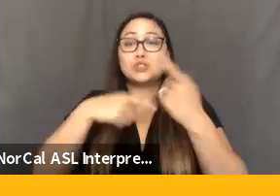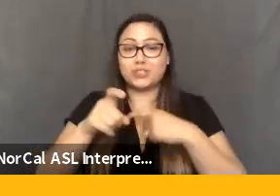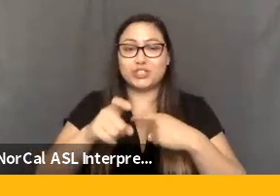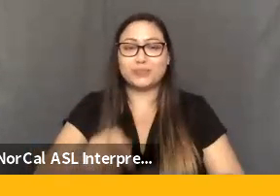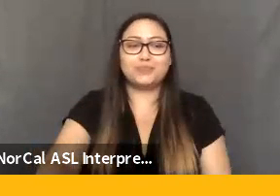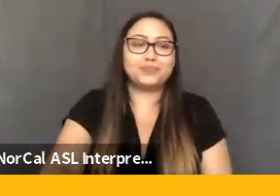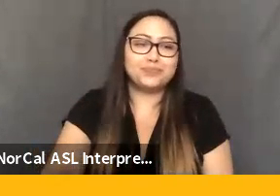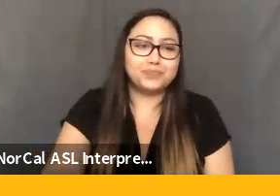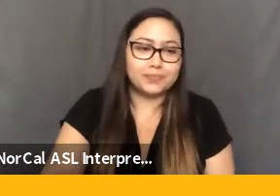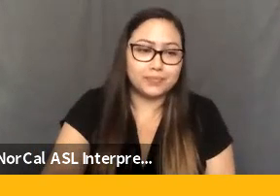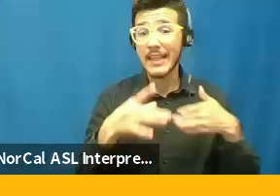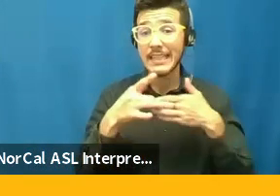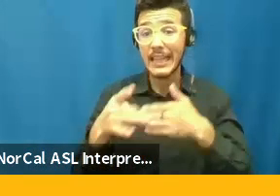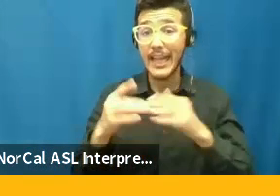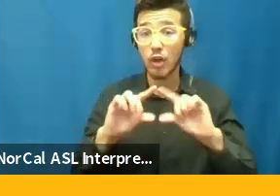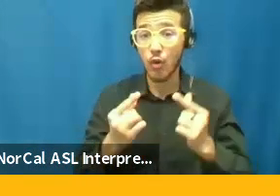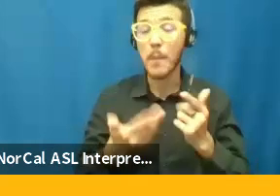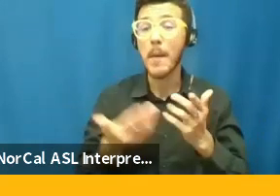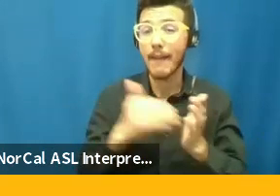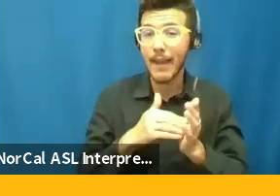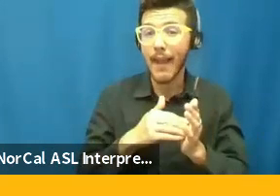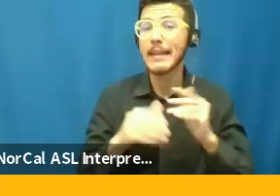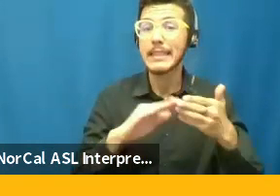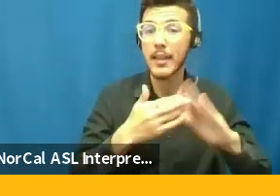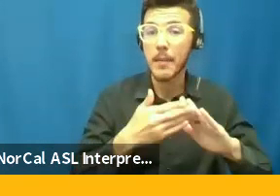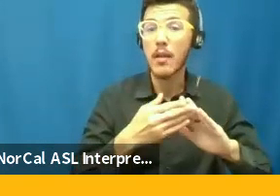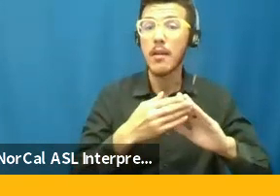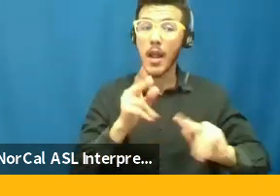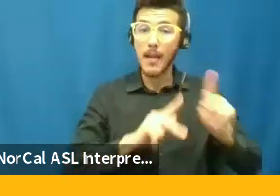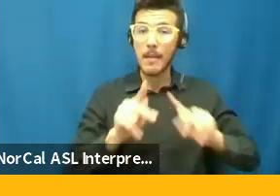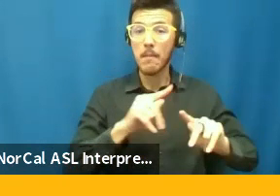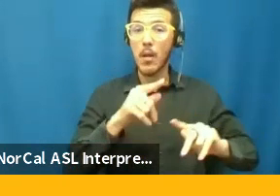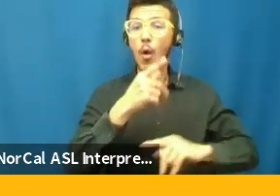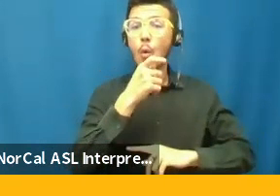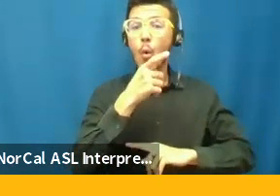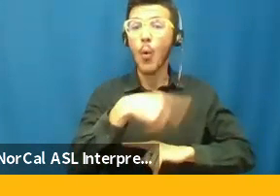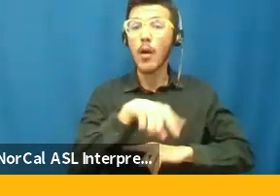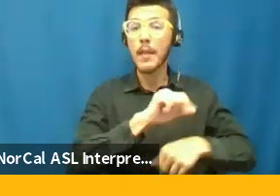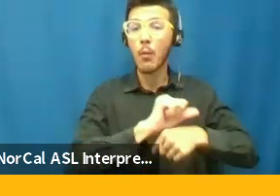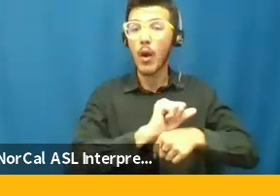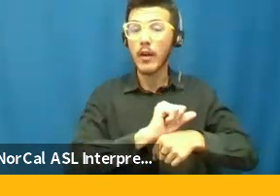In this leader group, it's again, a community of individuals who work everyone works in healthcare